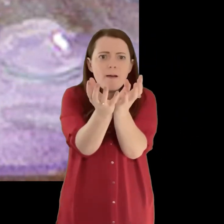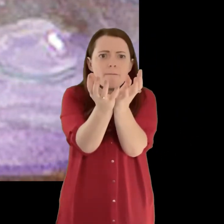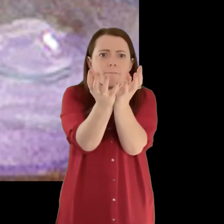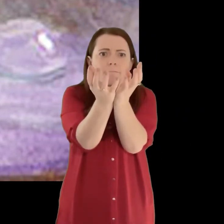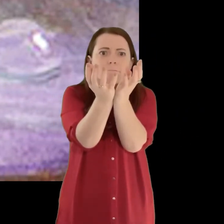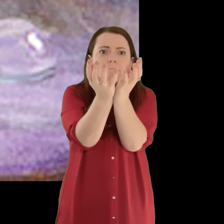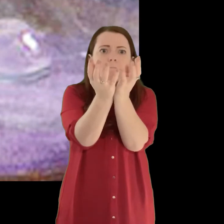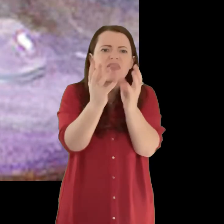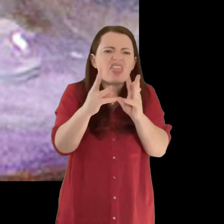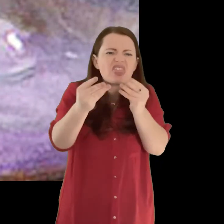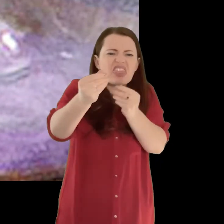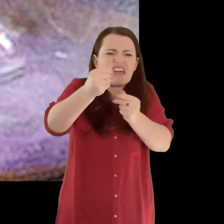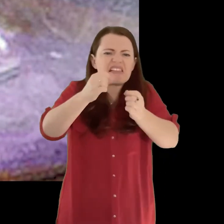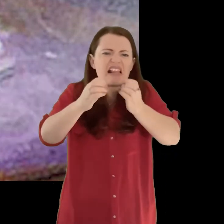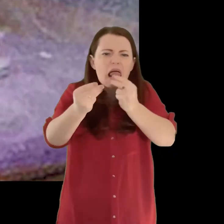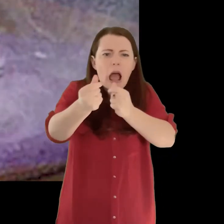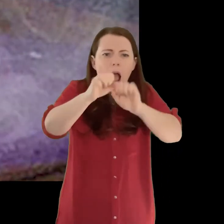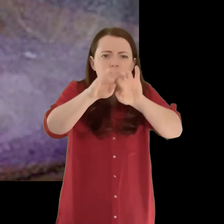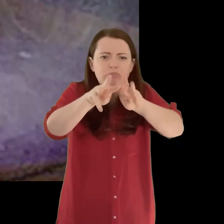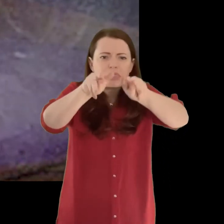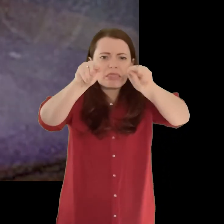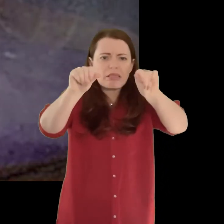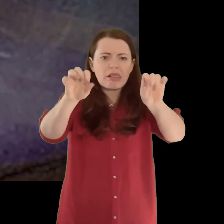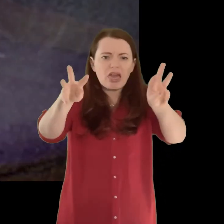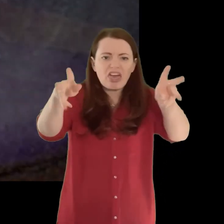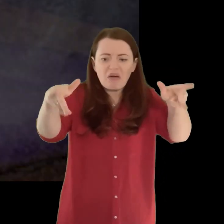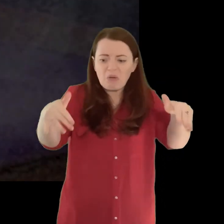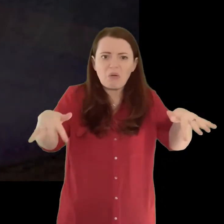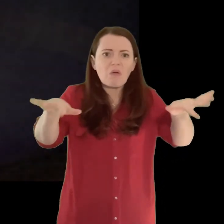And a thick purple slime Slowly slid off this object